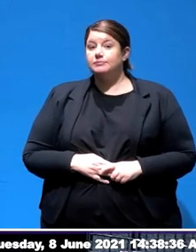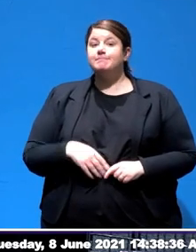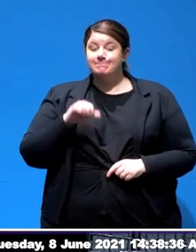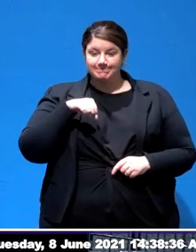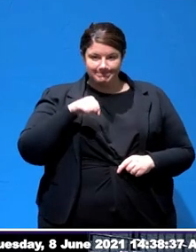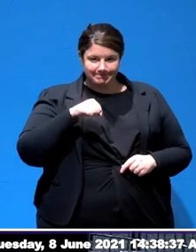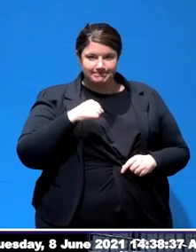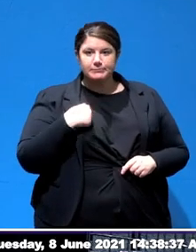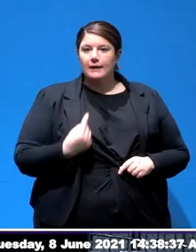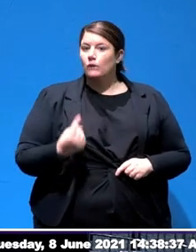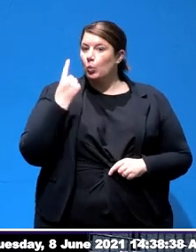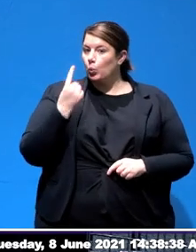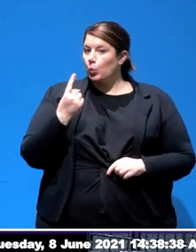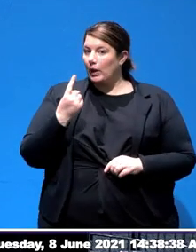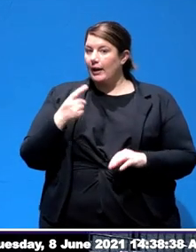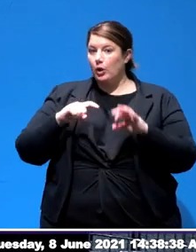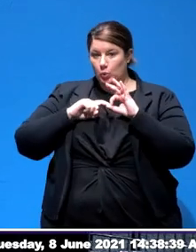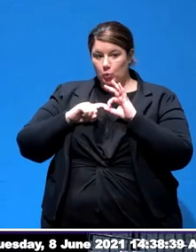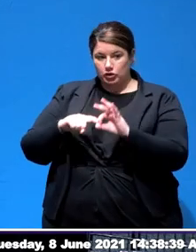COMMISSIONER McEWIN: I do have one question, Mr Cunningham.